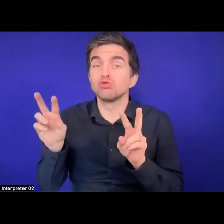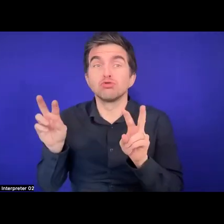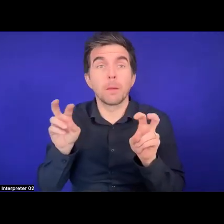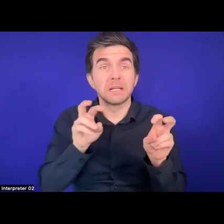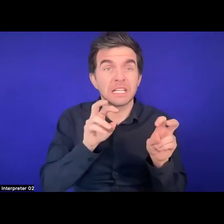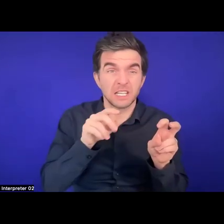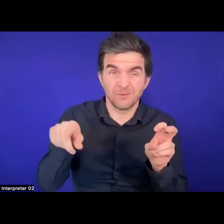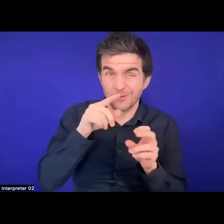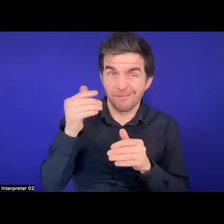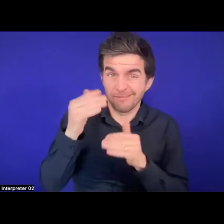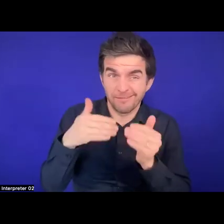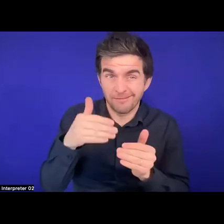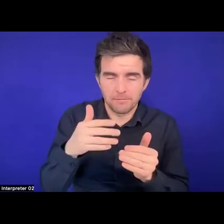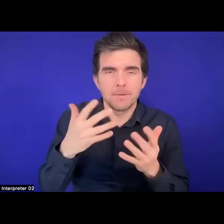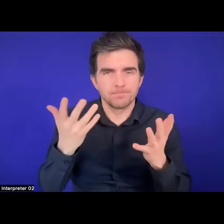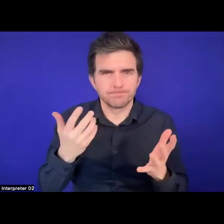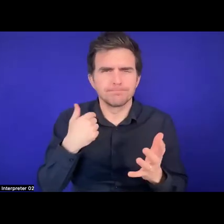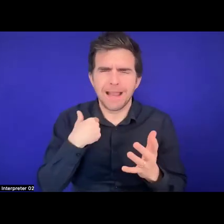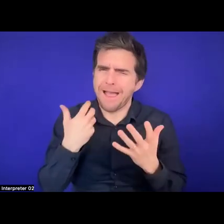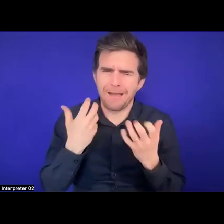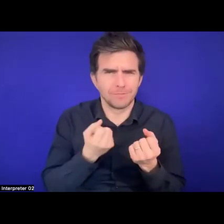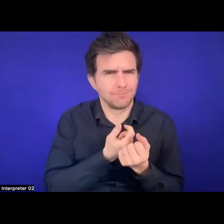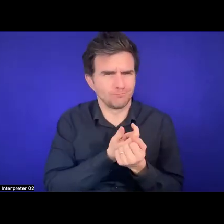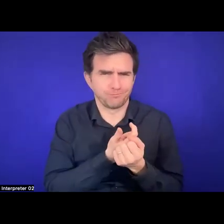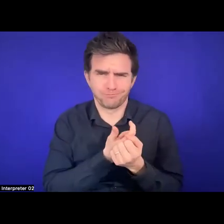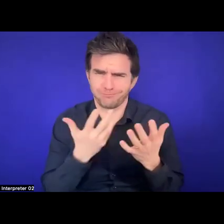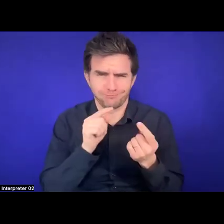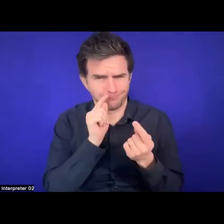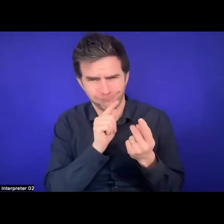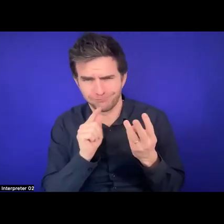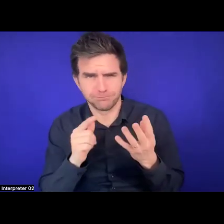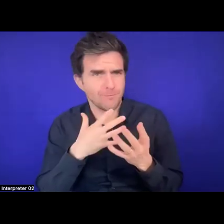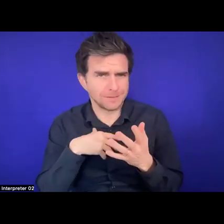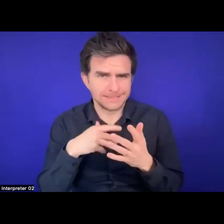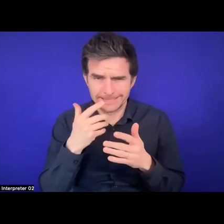that relates to human rights and person with intellectual disabilities, I think we